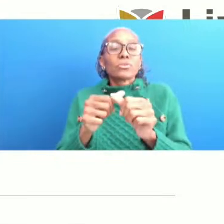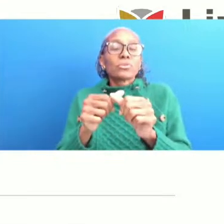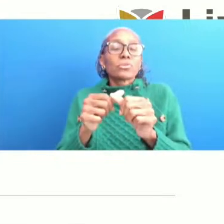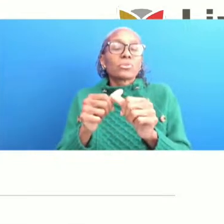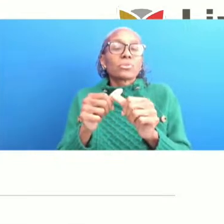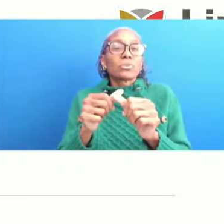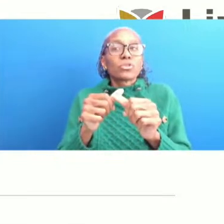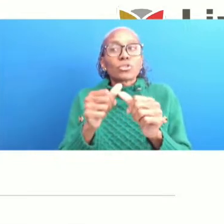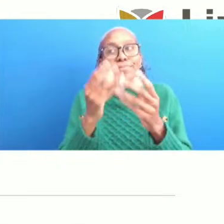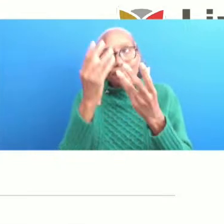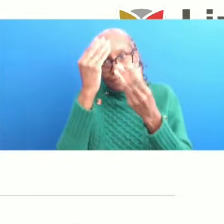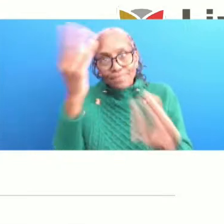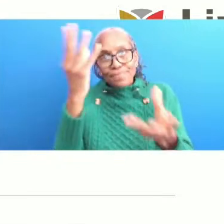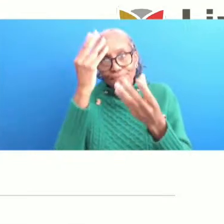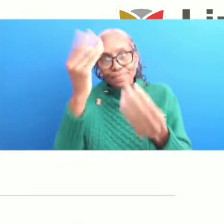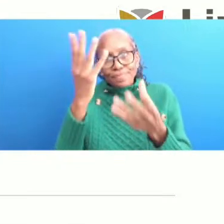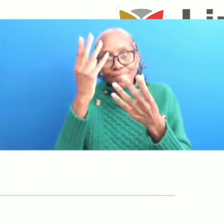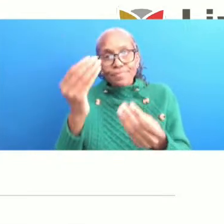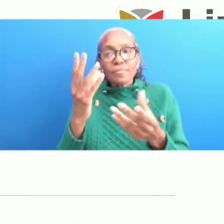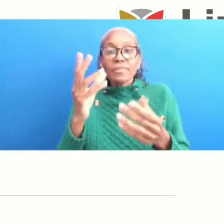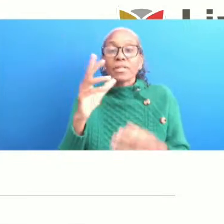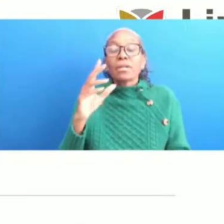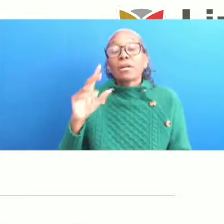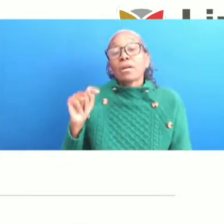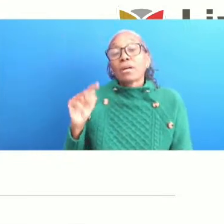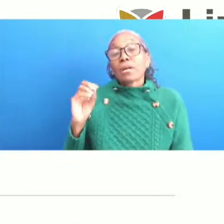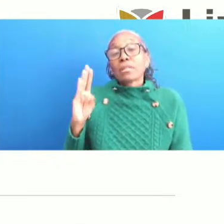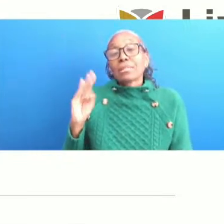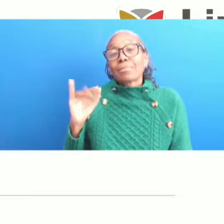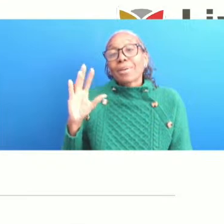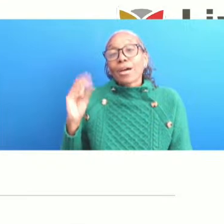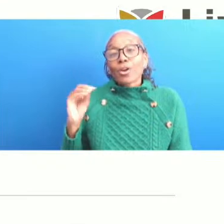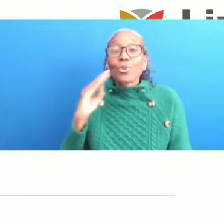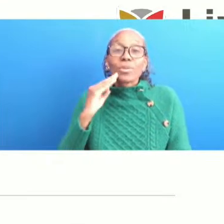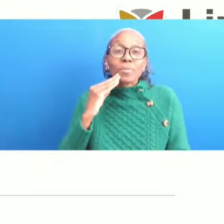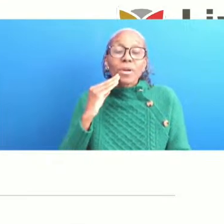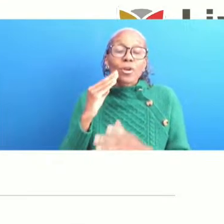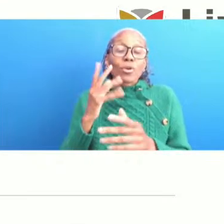THAT NUMBER FURTHER DOWN AND SO